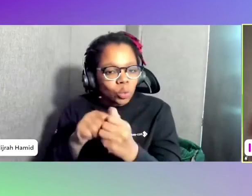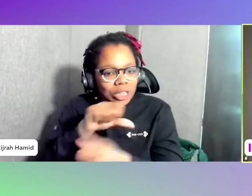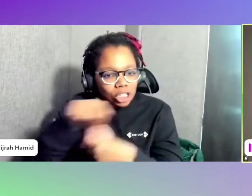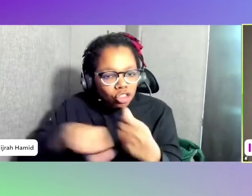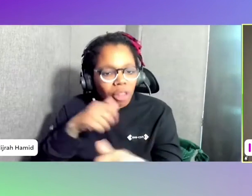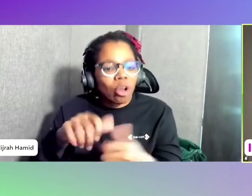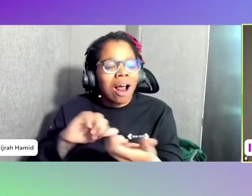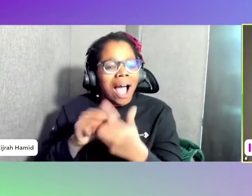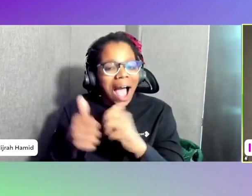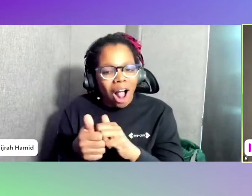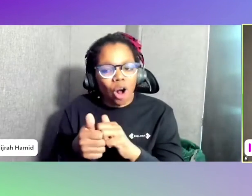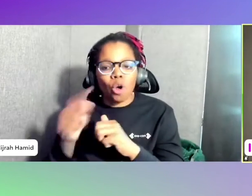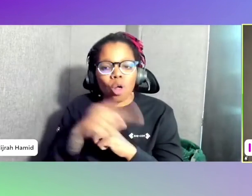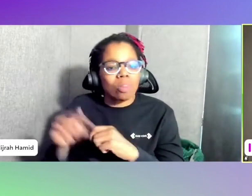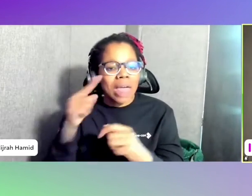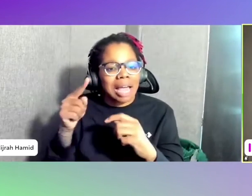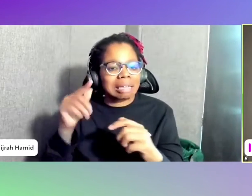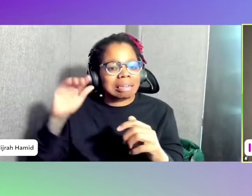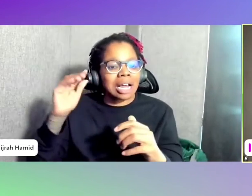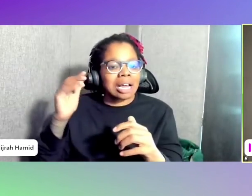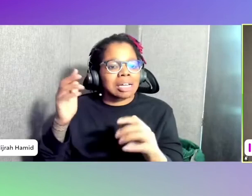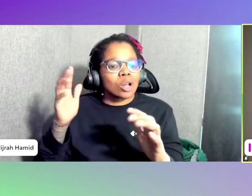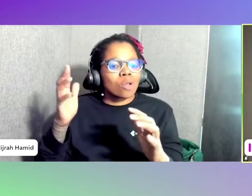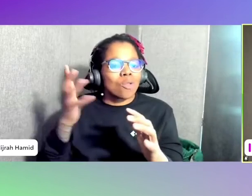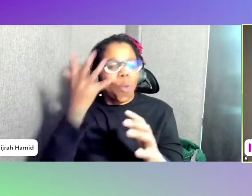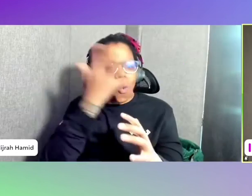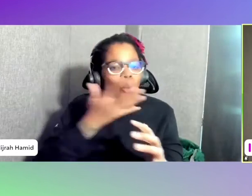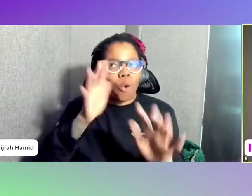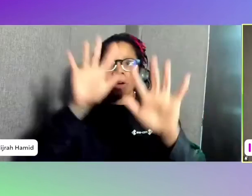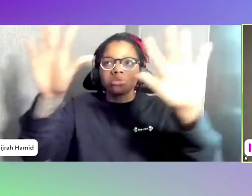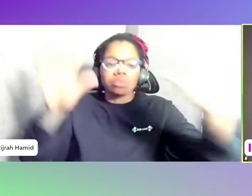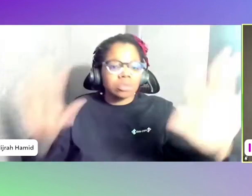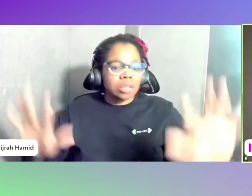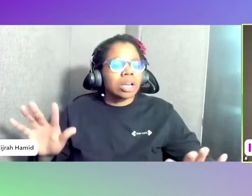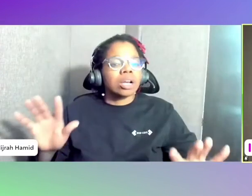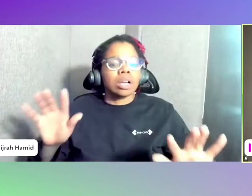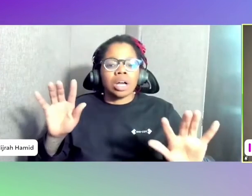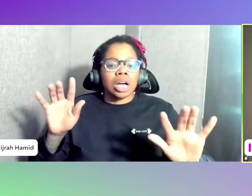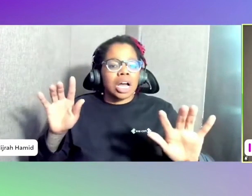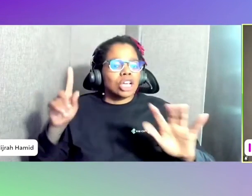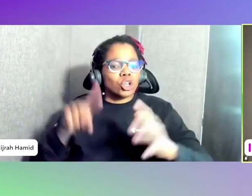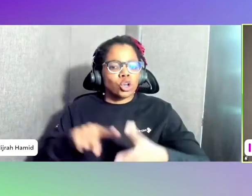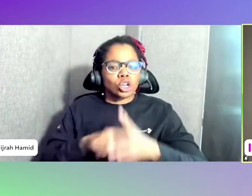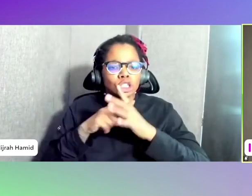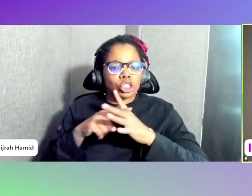So that when you do more drawing, you understand more about how shapes are associated with each other,